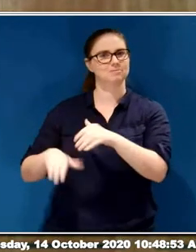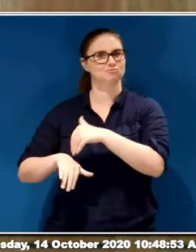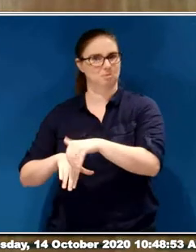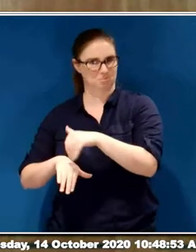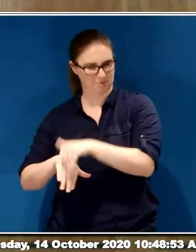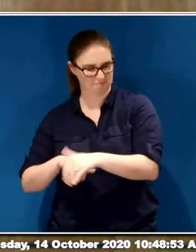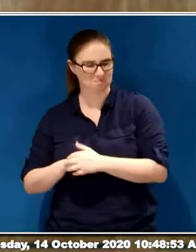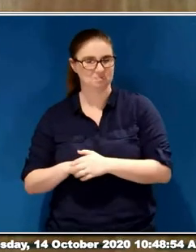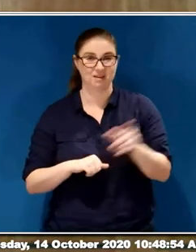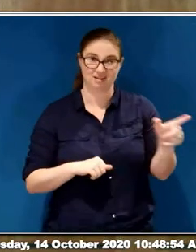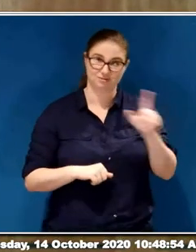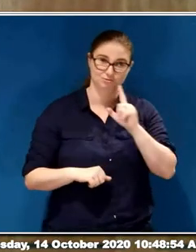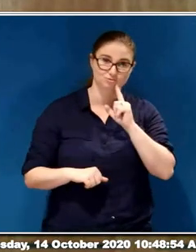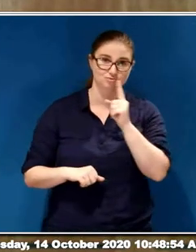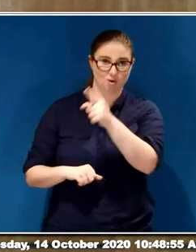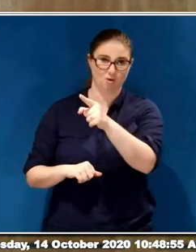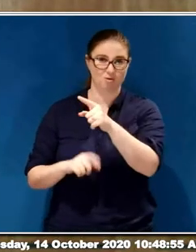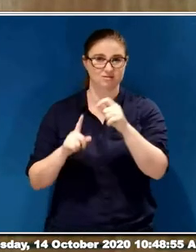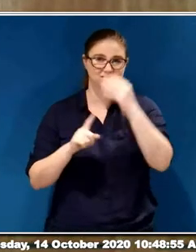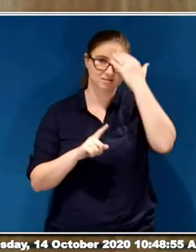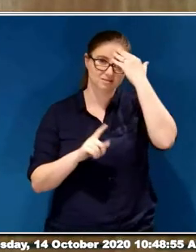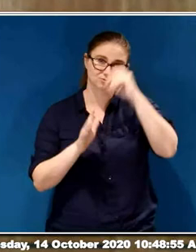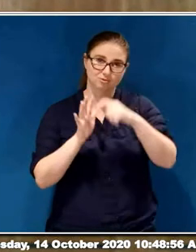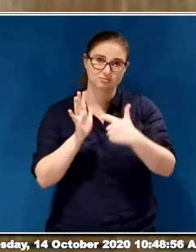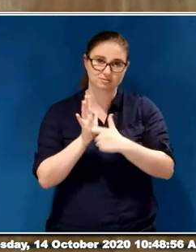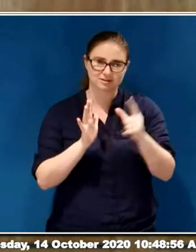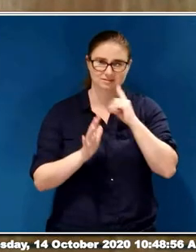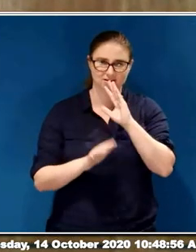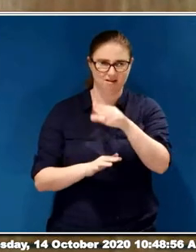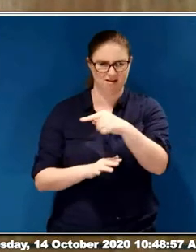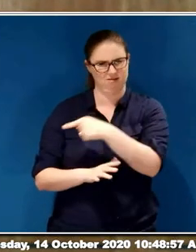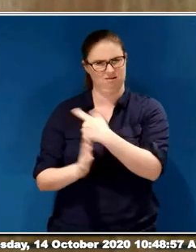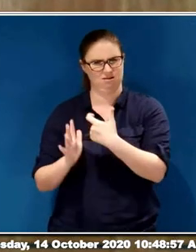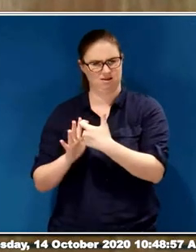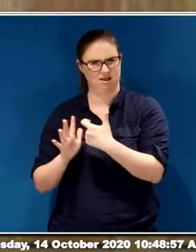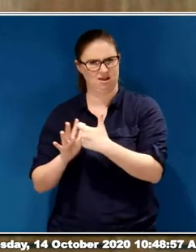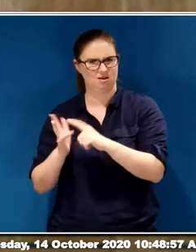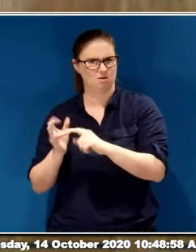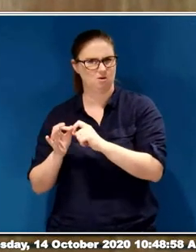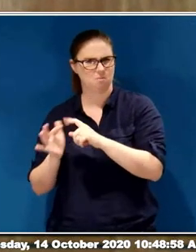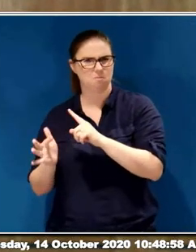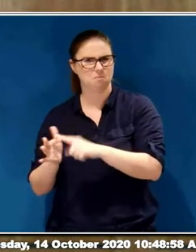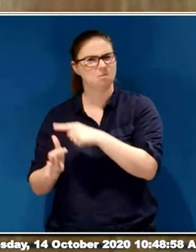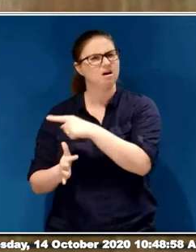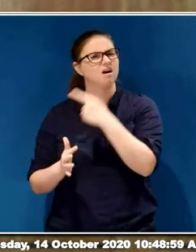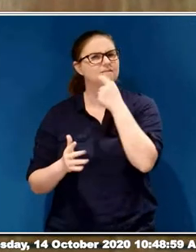some similar characteristics of those individuals that he had previously worked with.